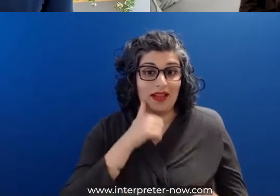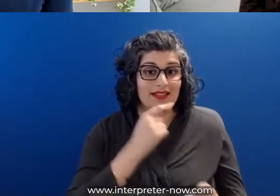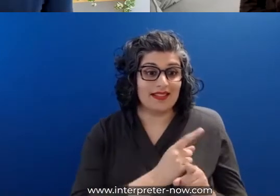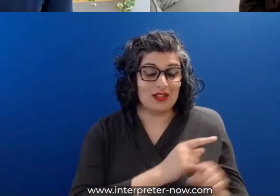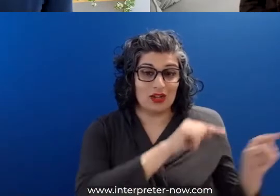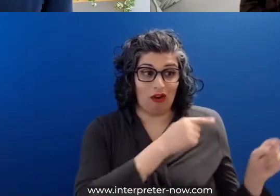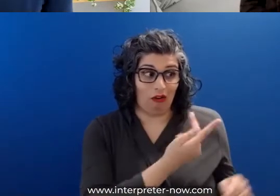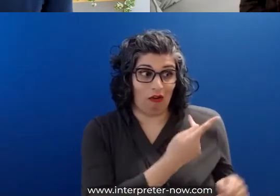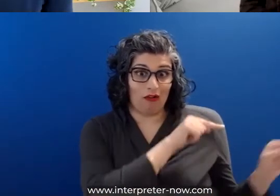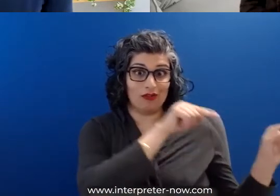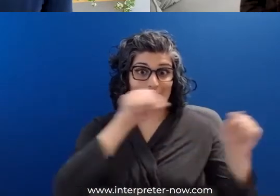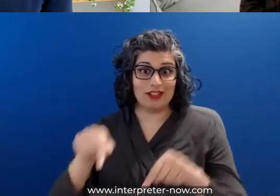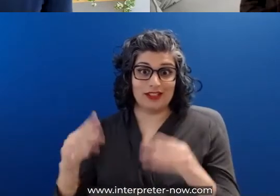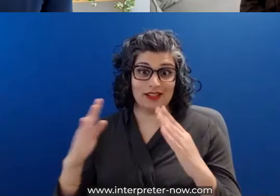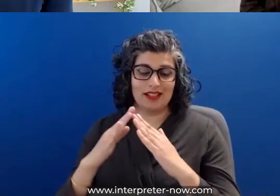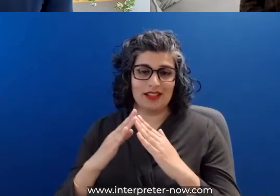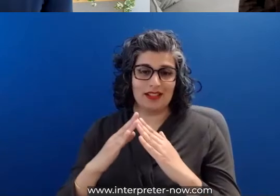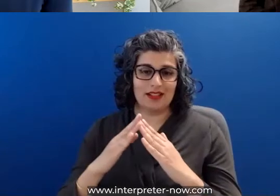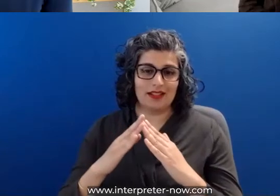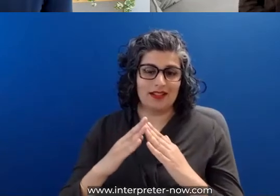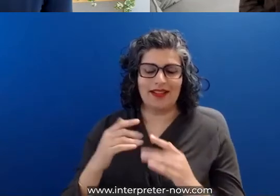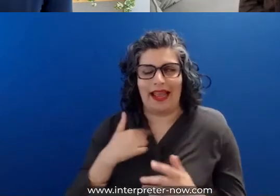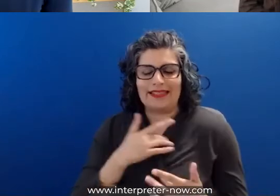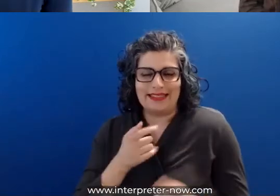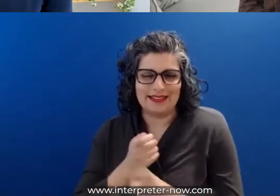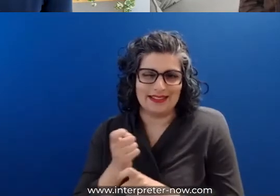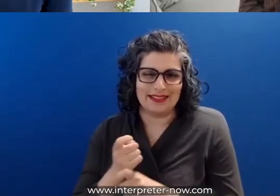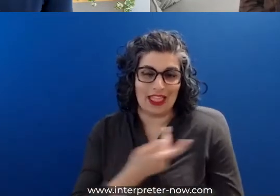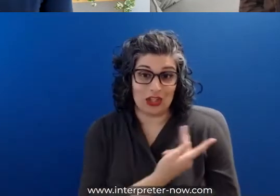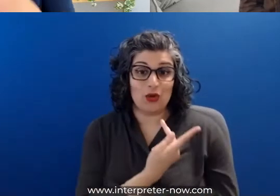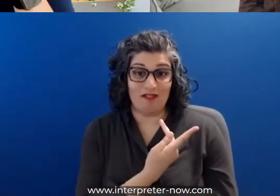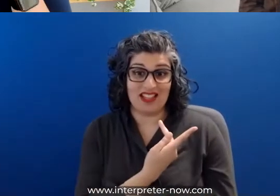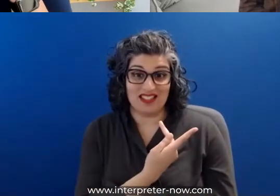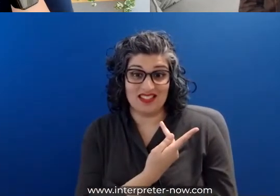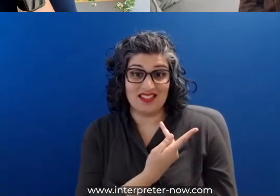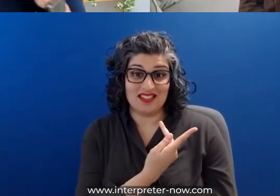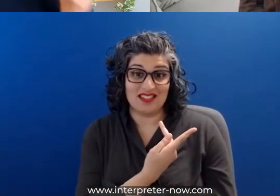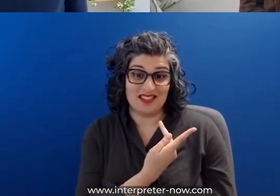the town, I think, as I joke with people, that the two of us managed to decrease the